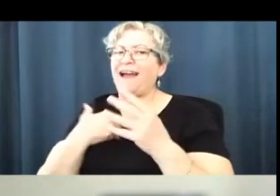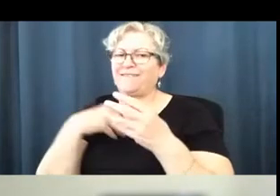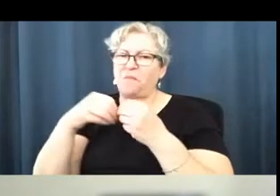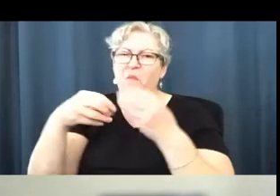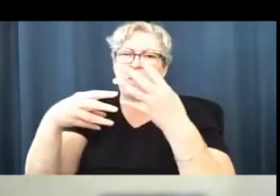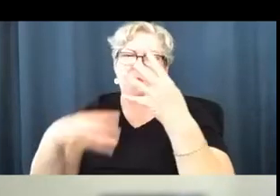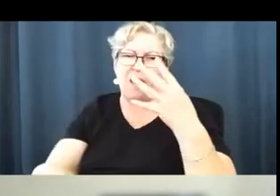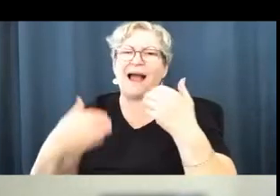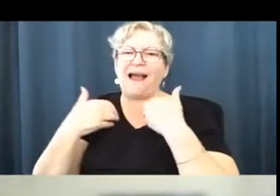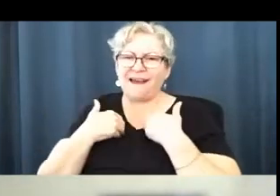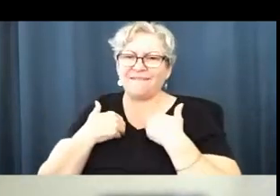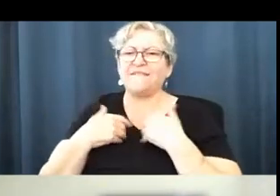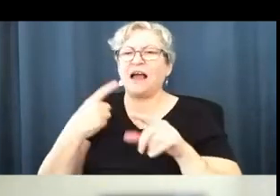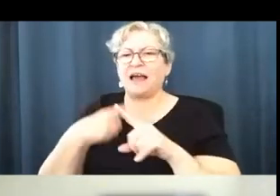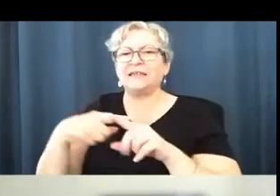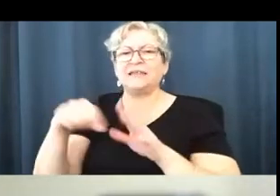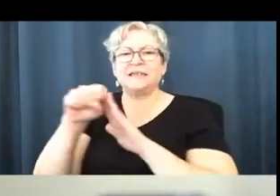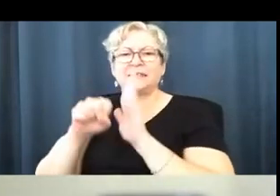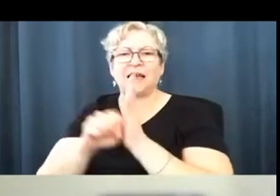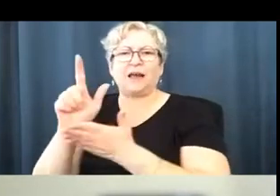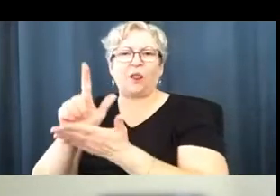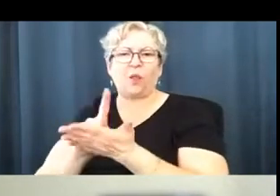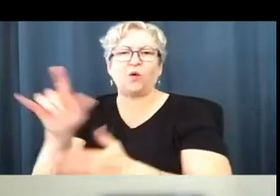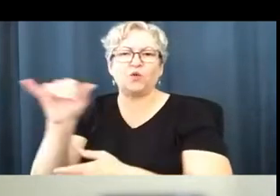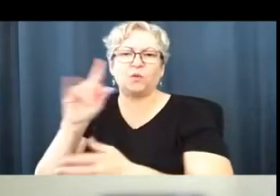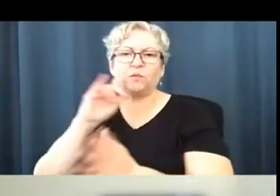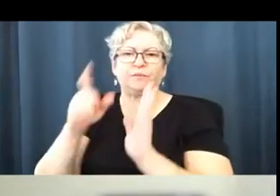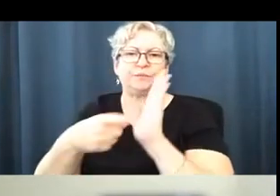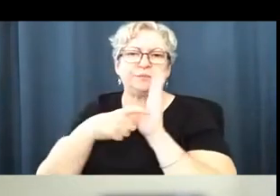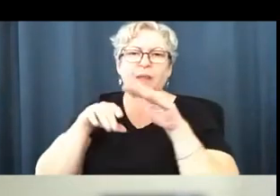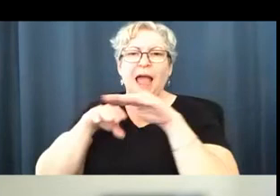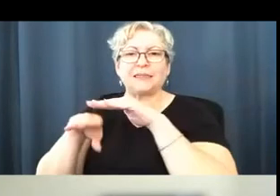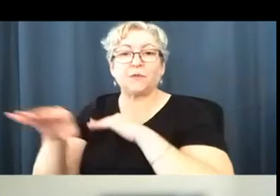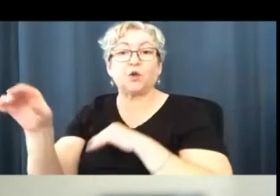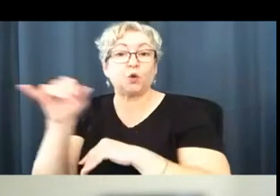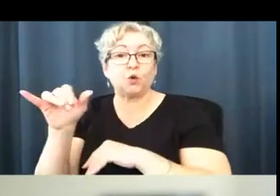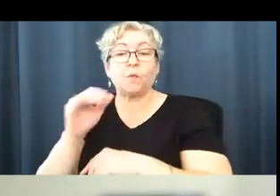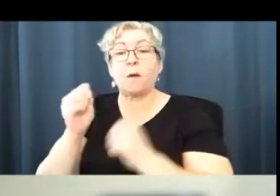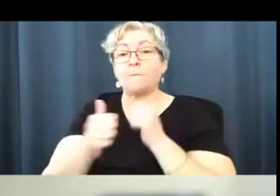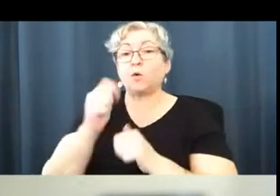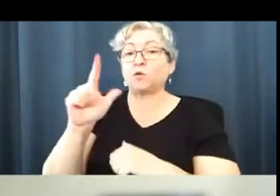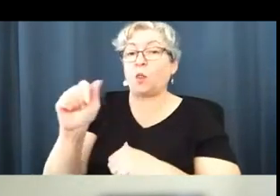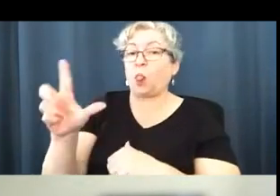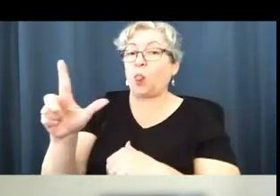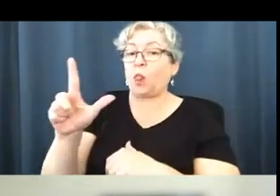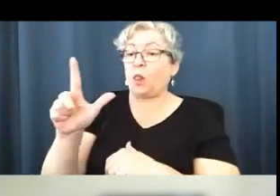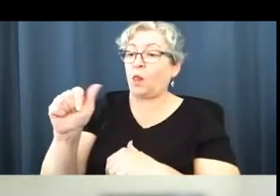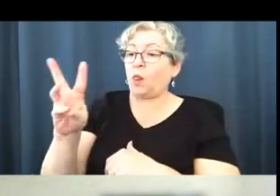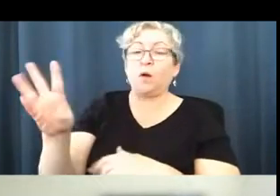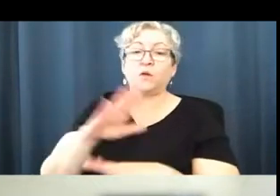And there are of course state laws that mandate accessibility. But most laws don't actually specify exactly